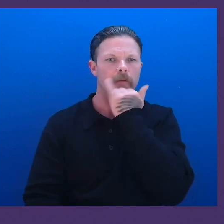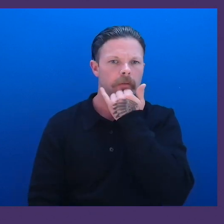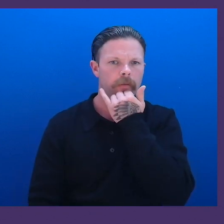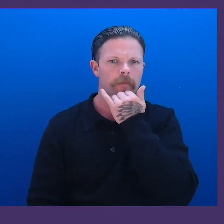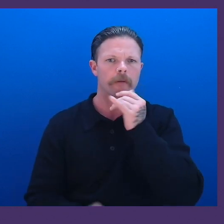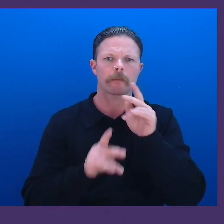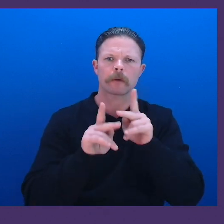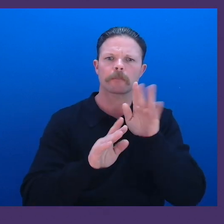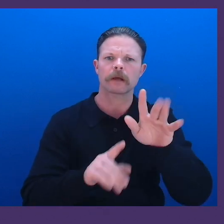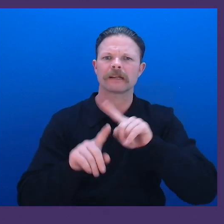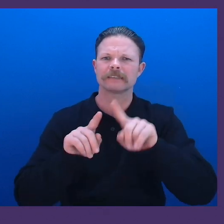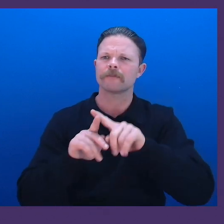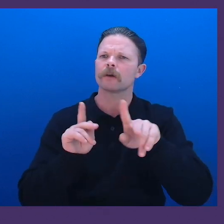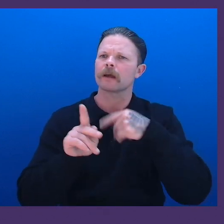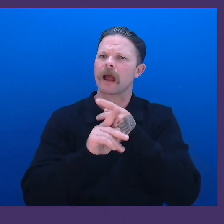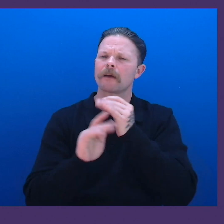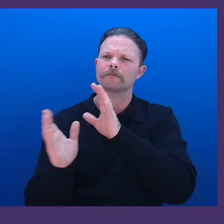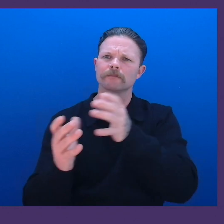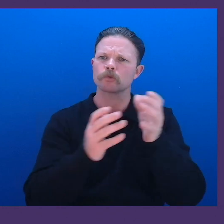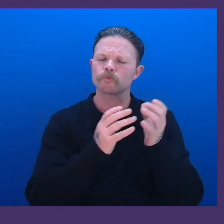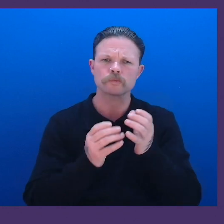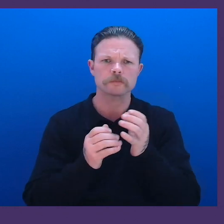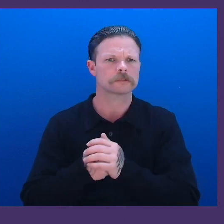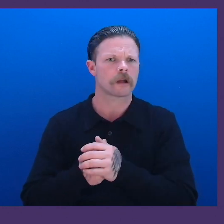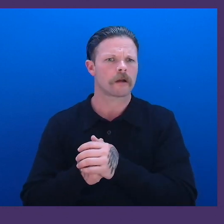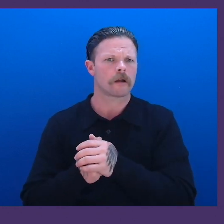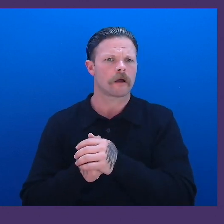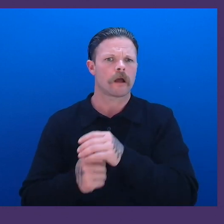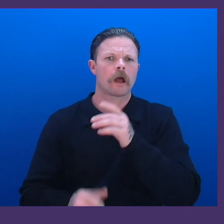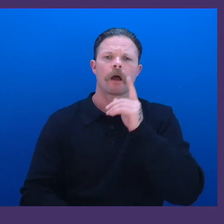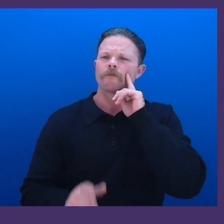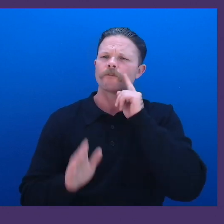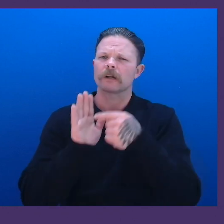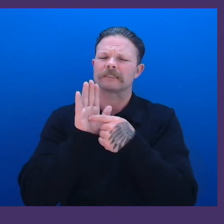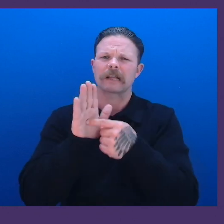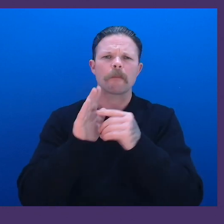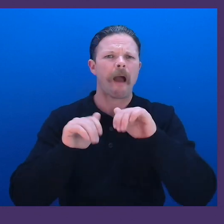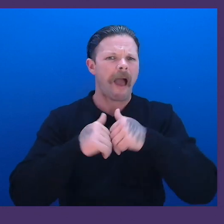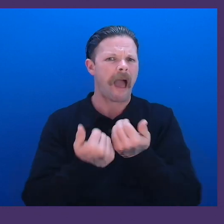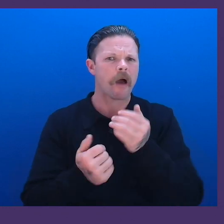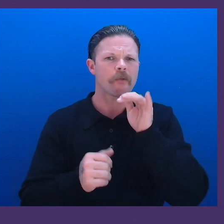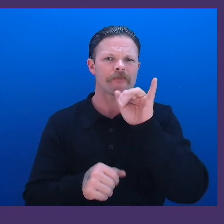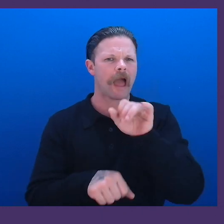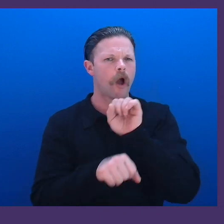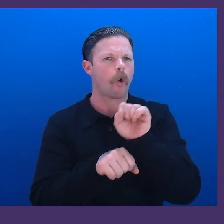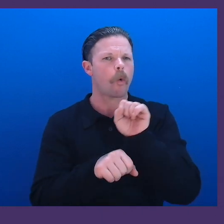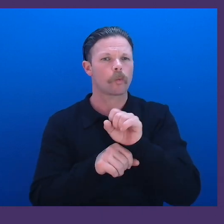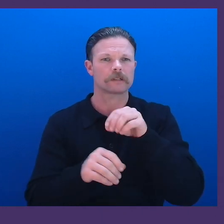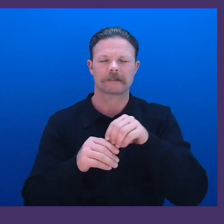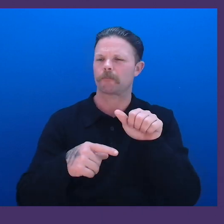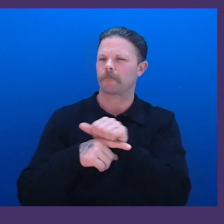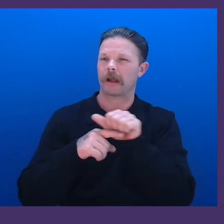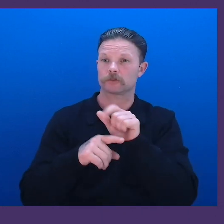And here you can see an example how that works in practice, where the system is refusing to engage in hateful speech